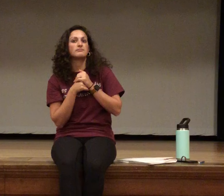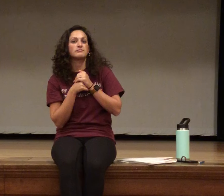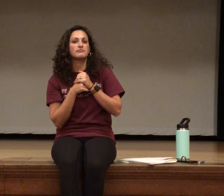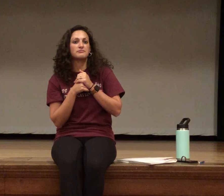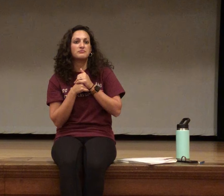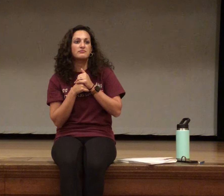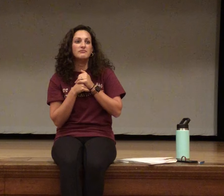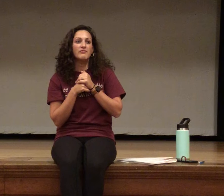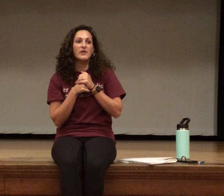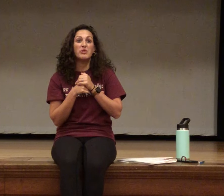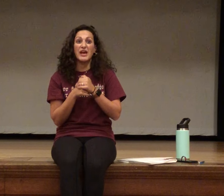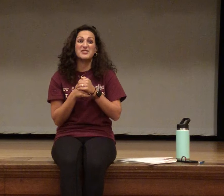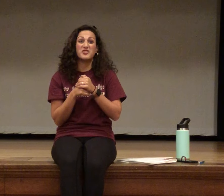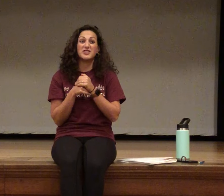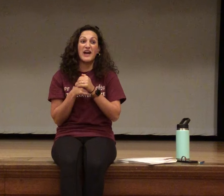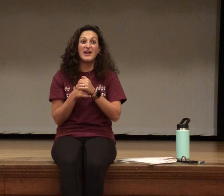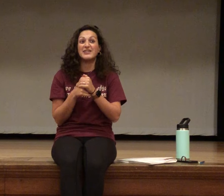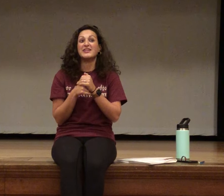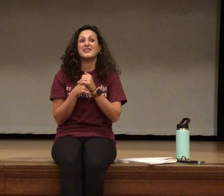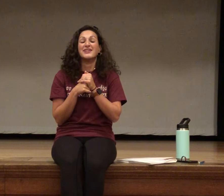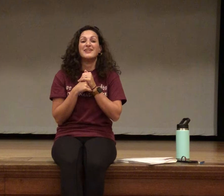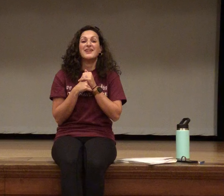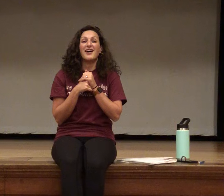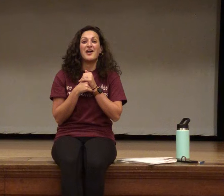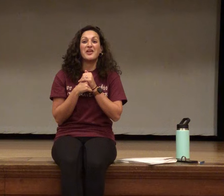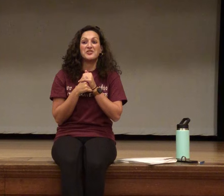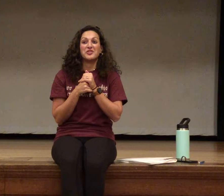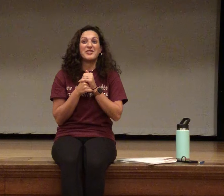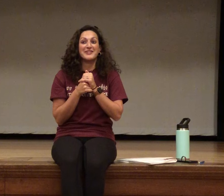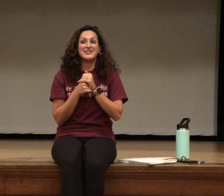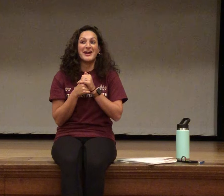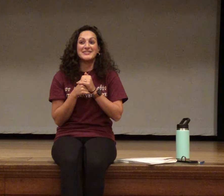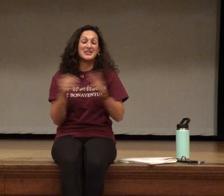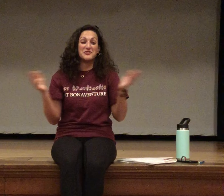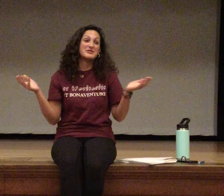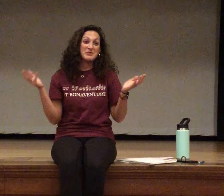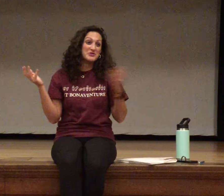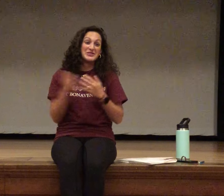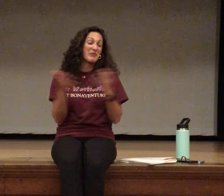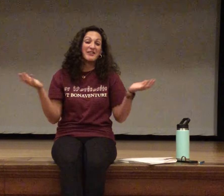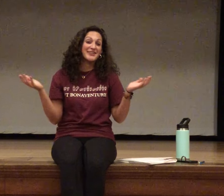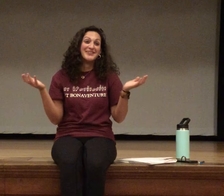um but yeah so there's a lot in uh that you'll learned in this class that you you just spell it